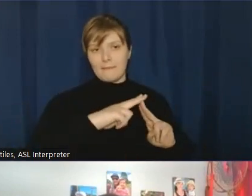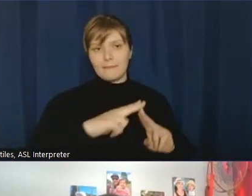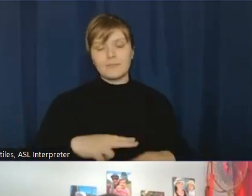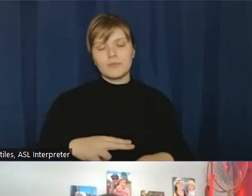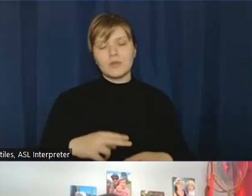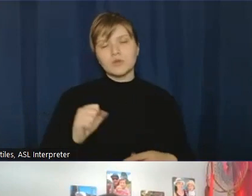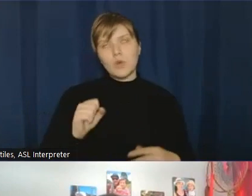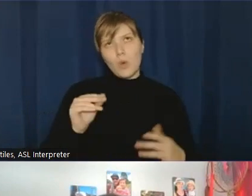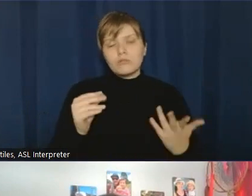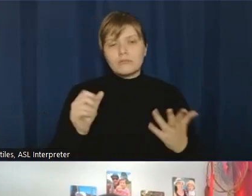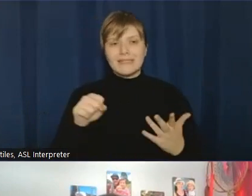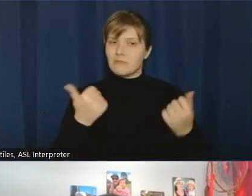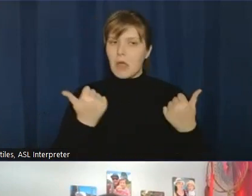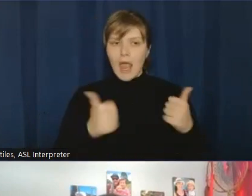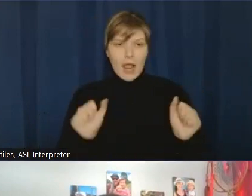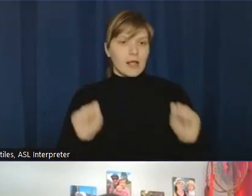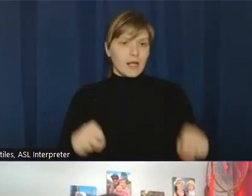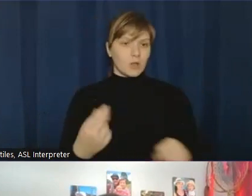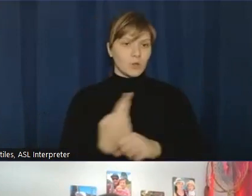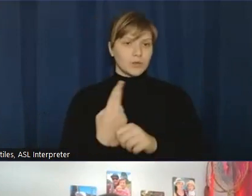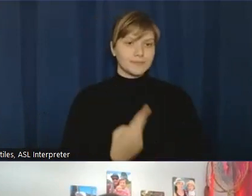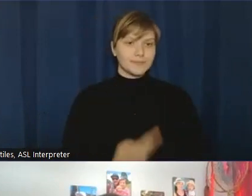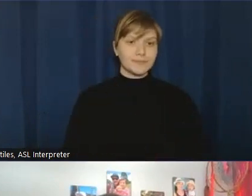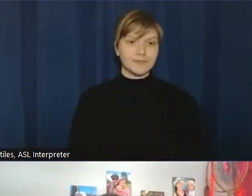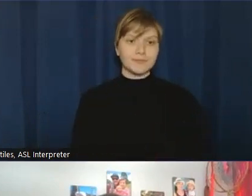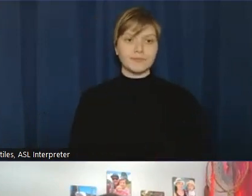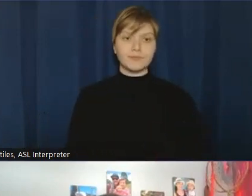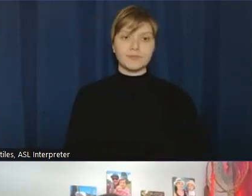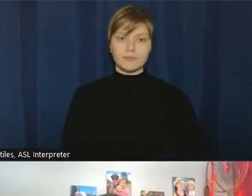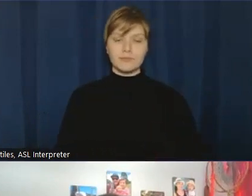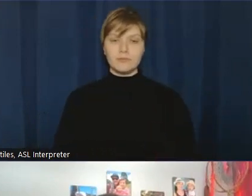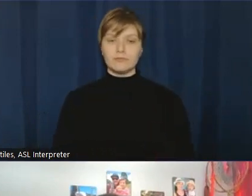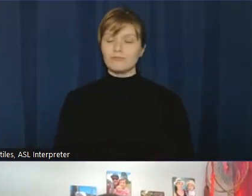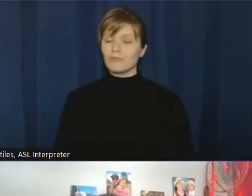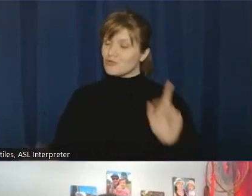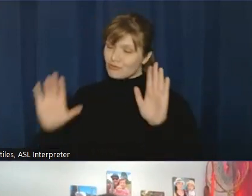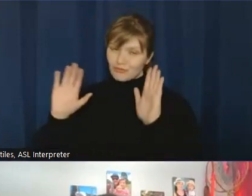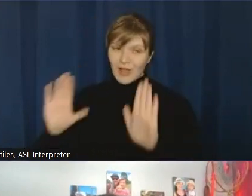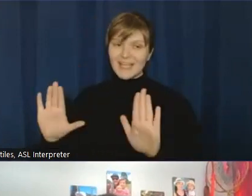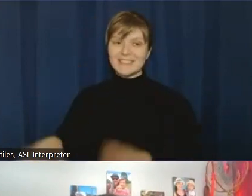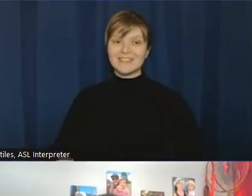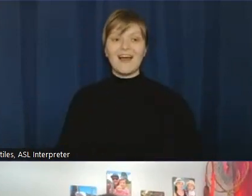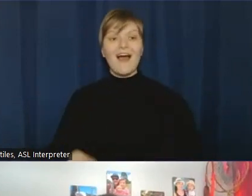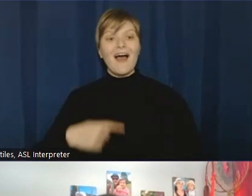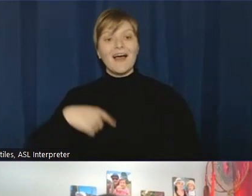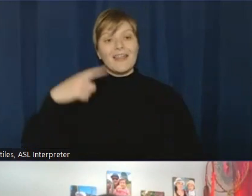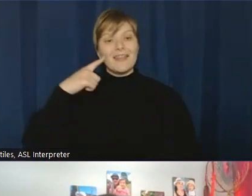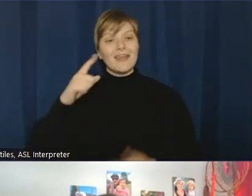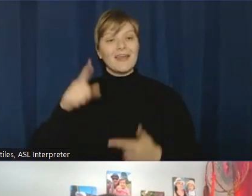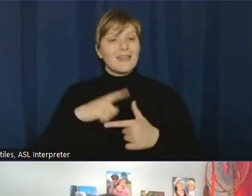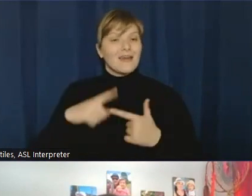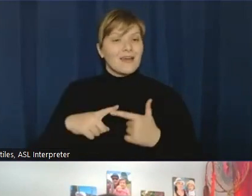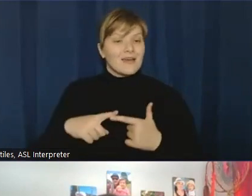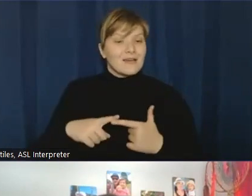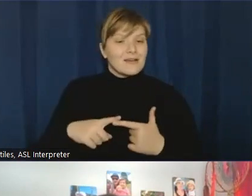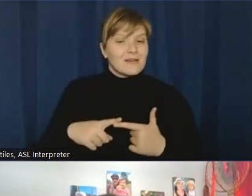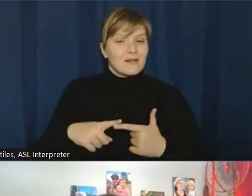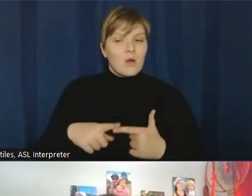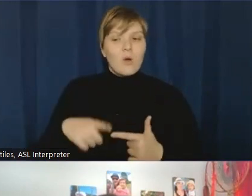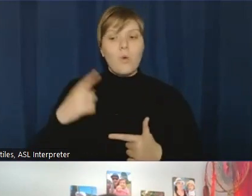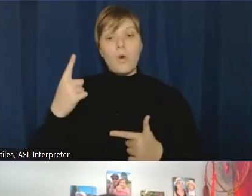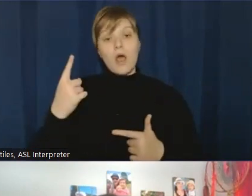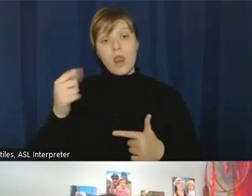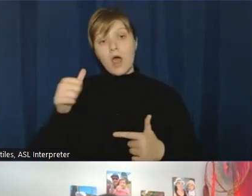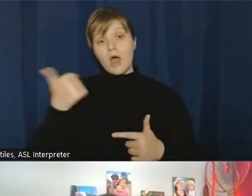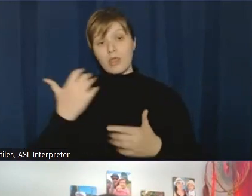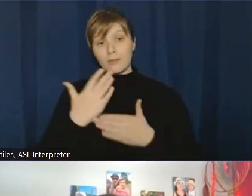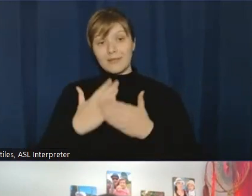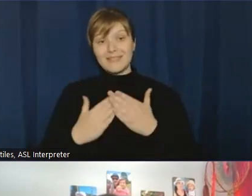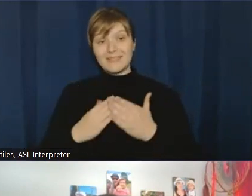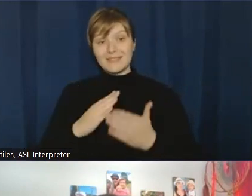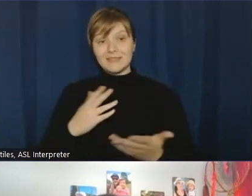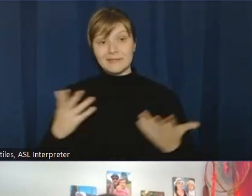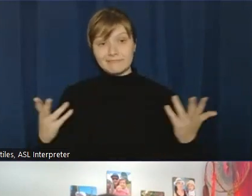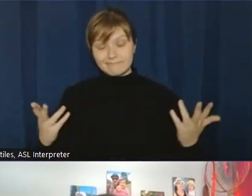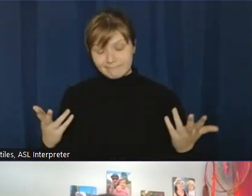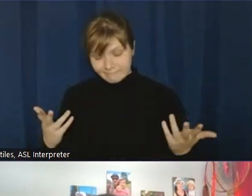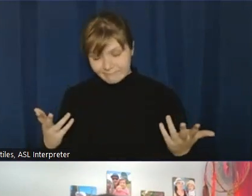That’s great. I think the other piece is that there are some social service